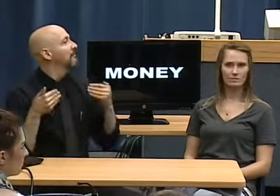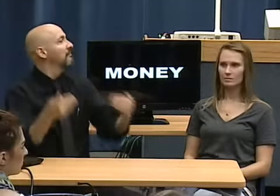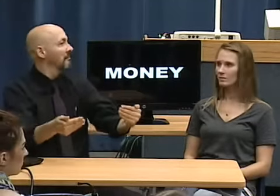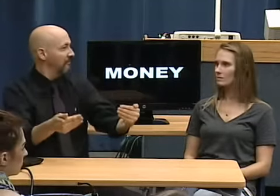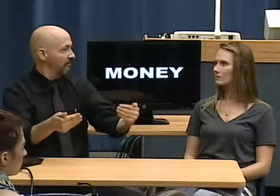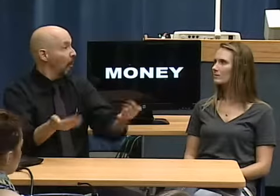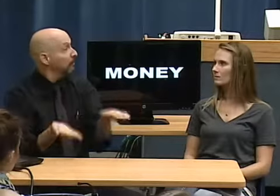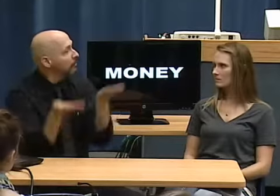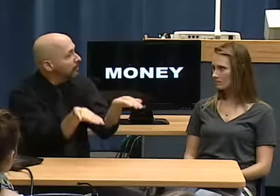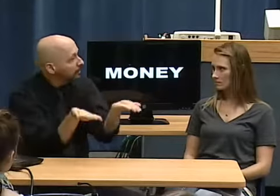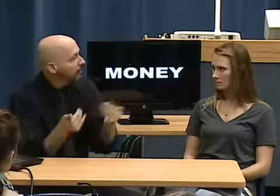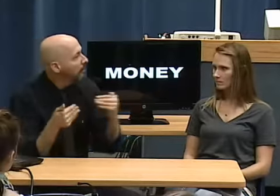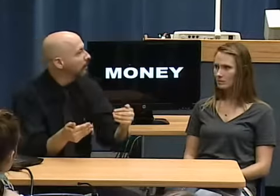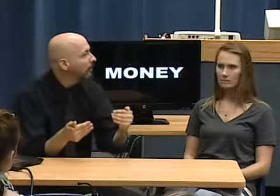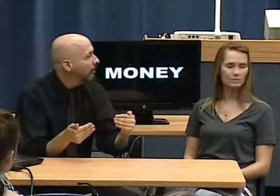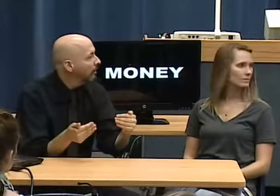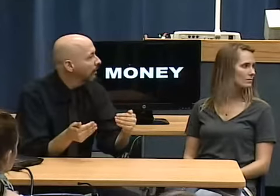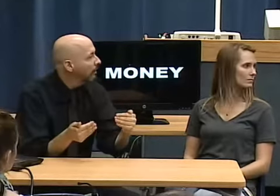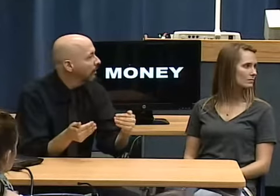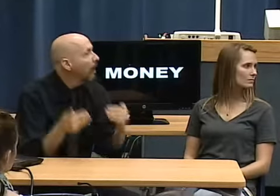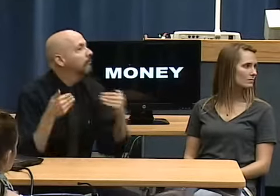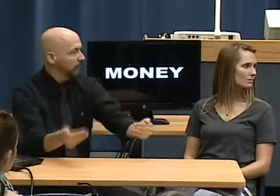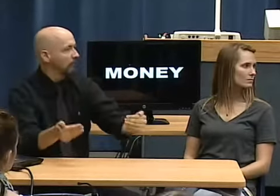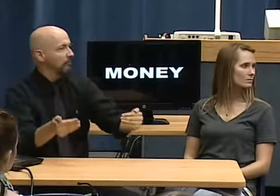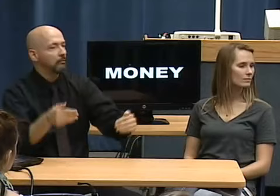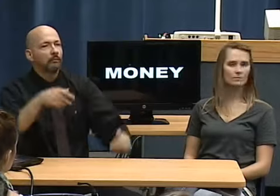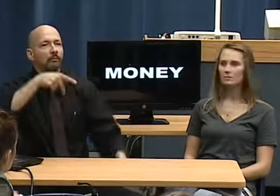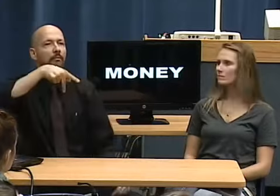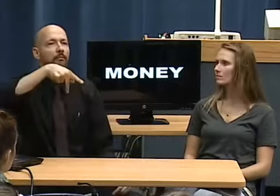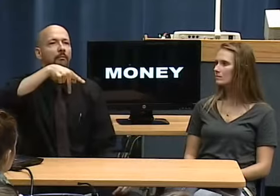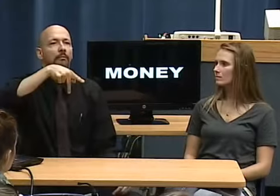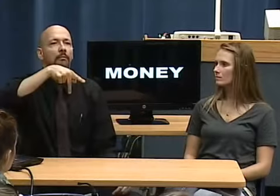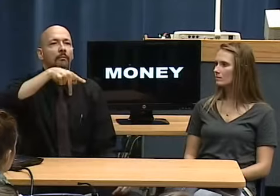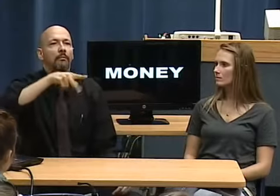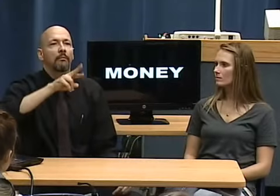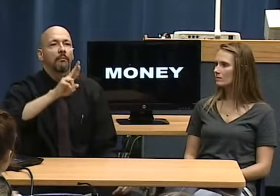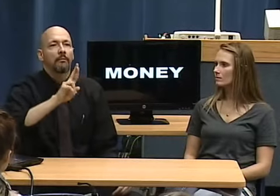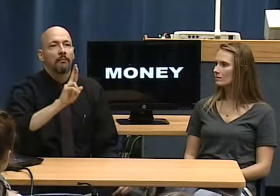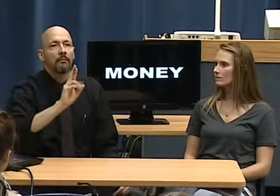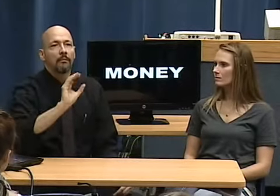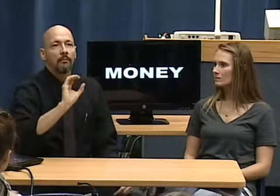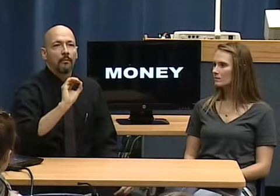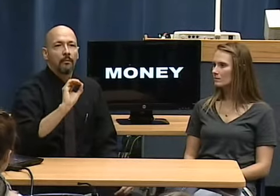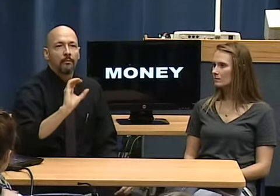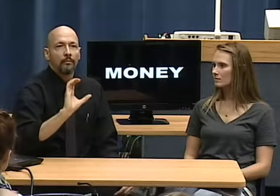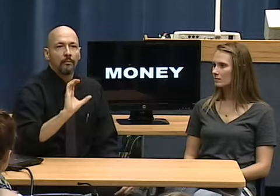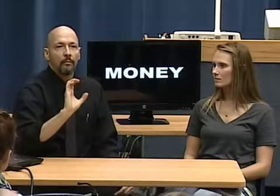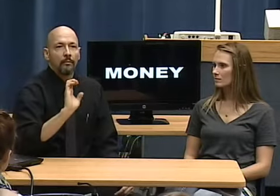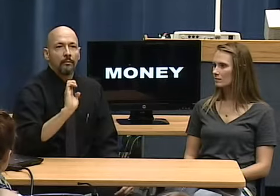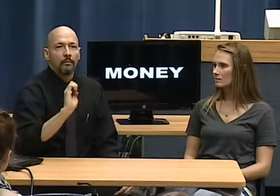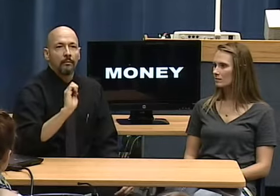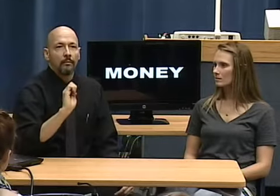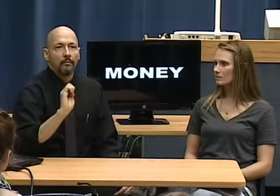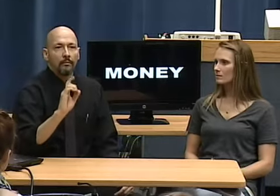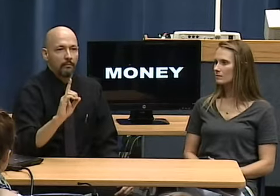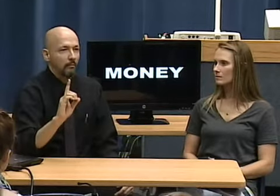Proceed. Or "bring to"? "Proceed"? Proceed. P-R-O-C-E-E-D